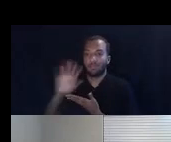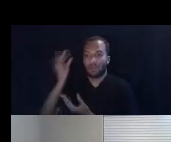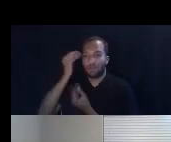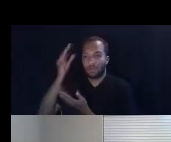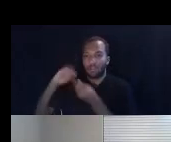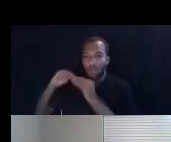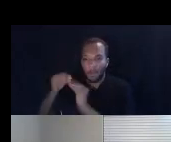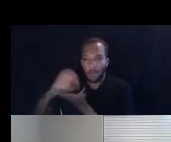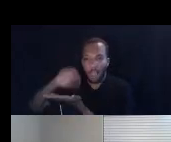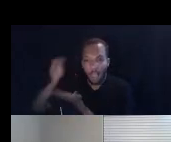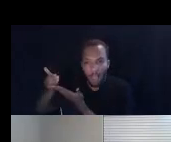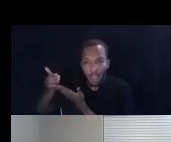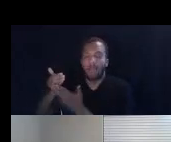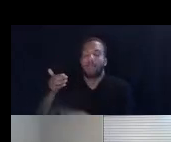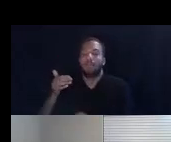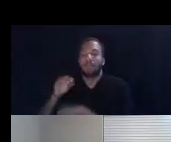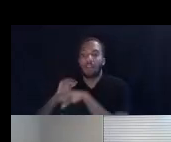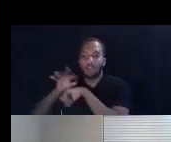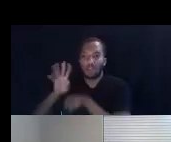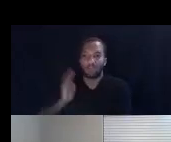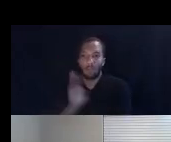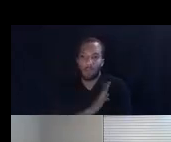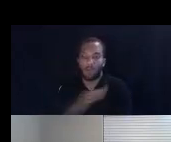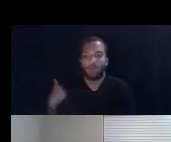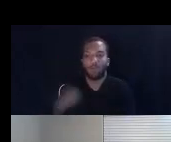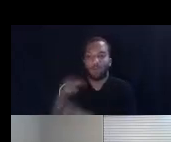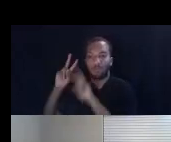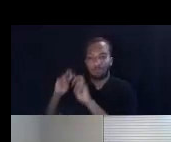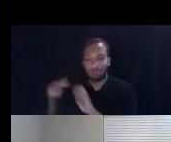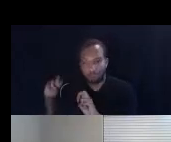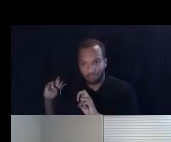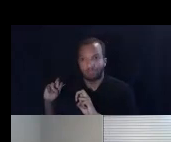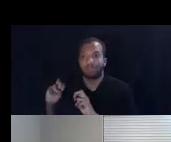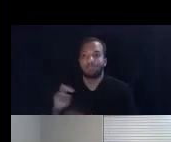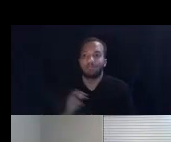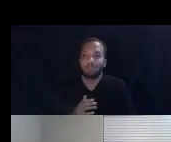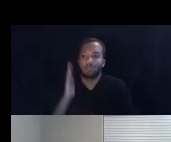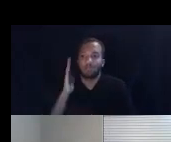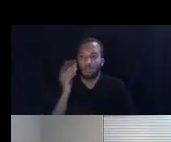And it creates opportunities for us to say, "Hey, I'm state government.